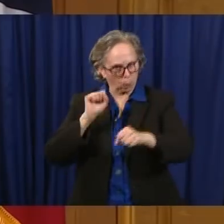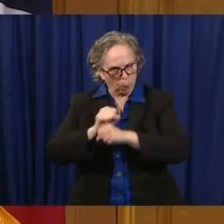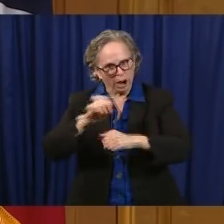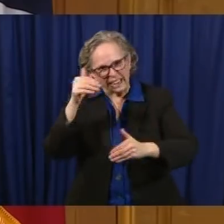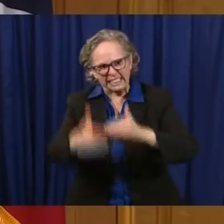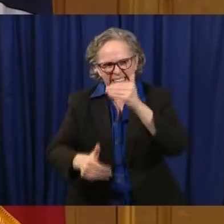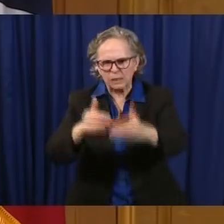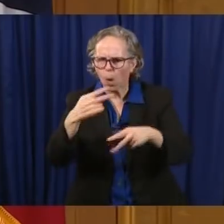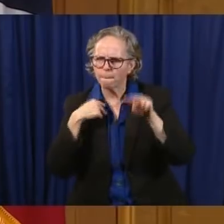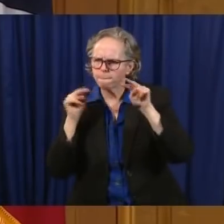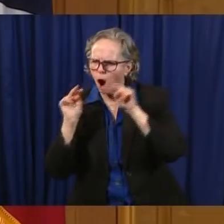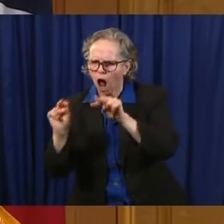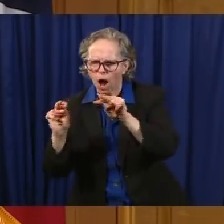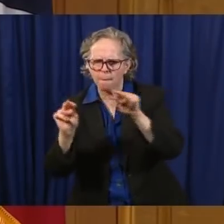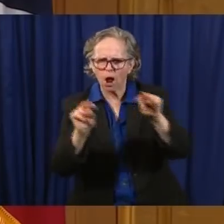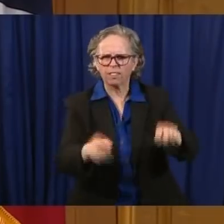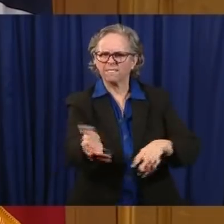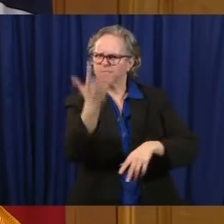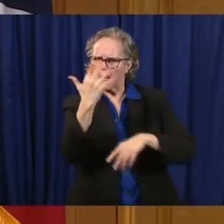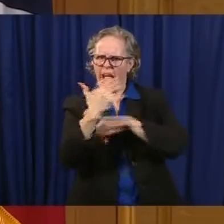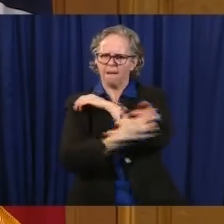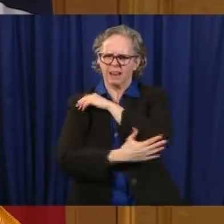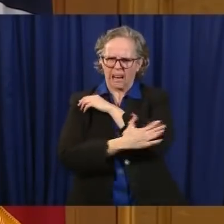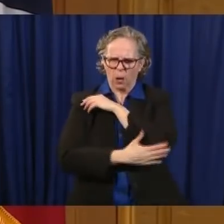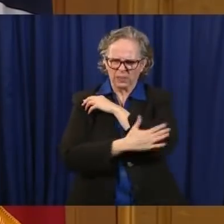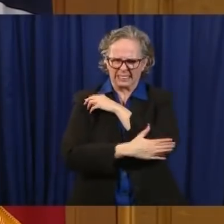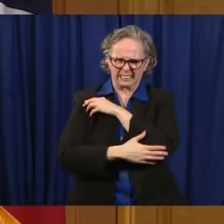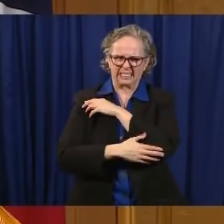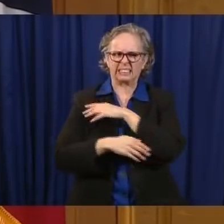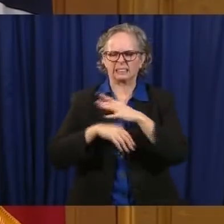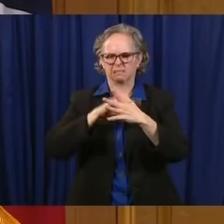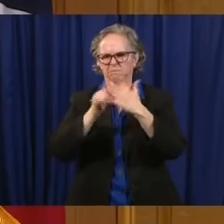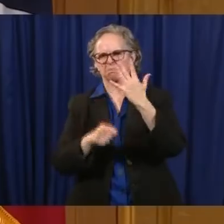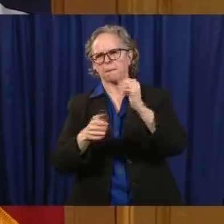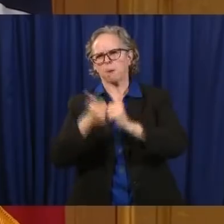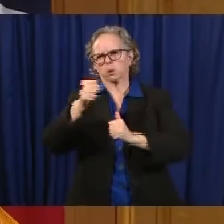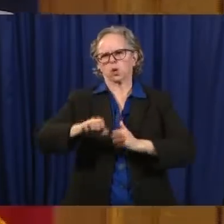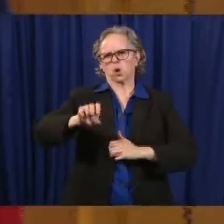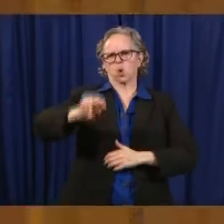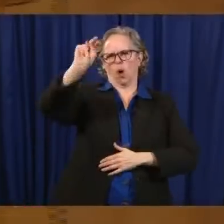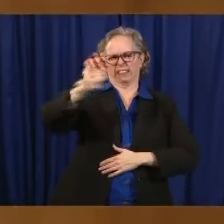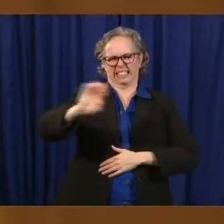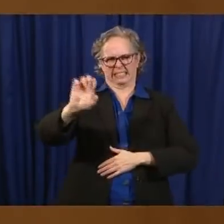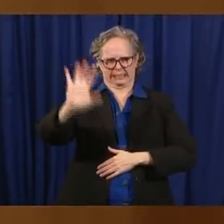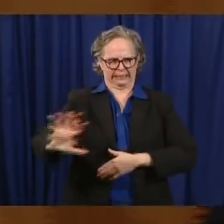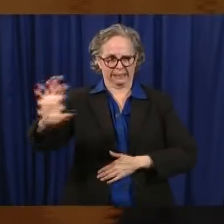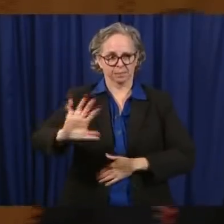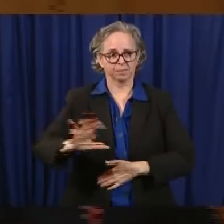ACTION IS NEEDED. THIS IS A WORK IN PROGRESS, AND